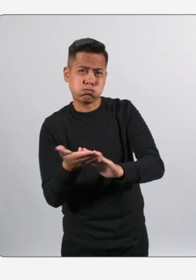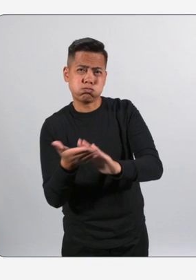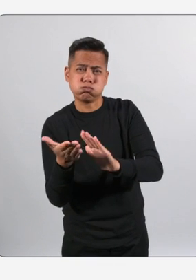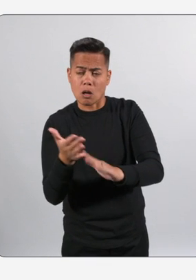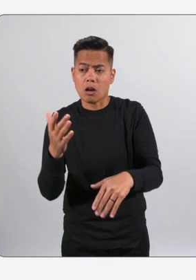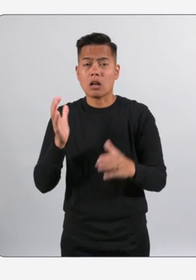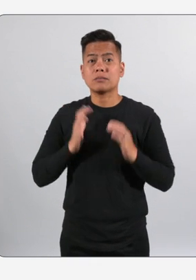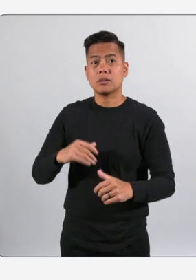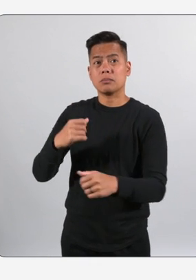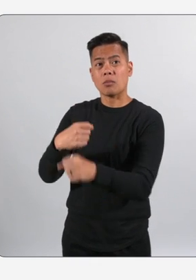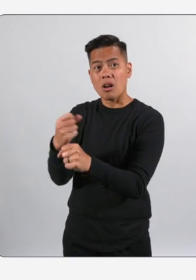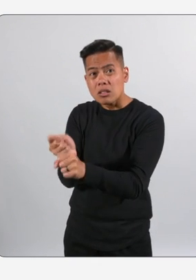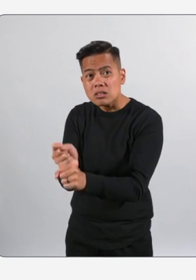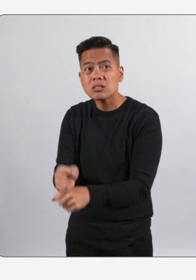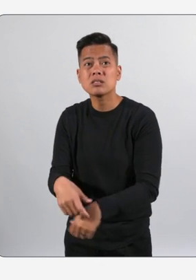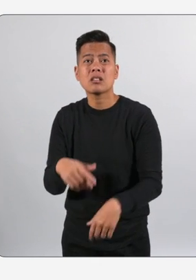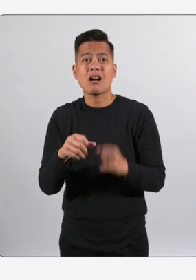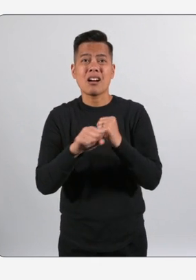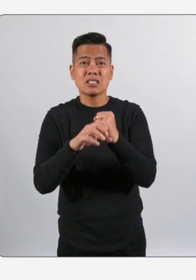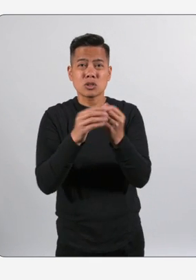power the ads solutions that help you run your business.